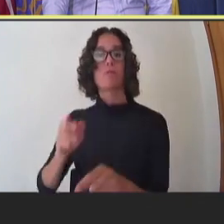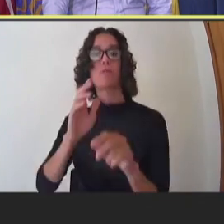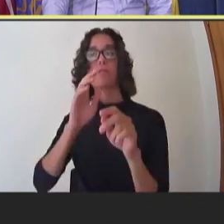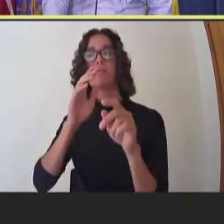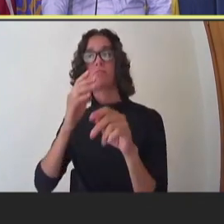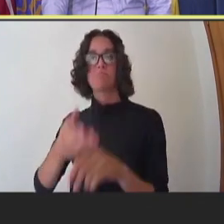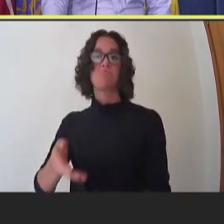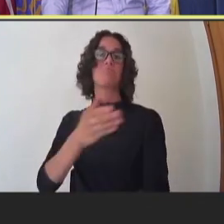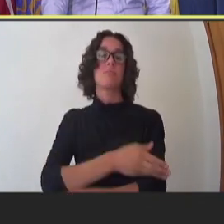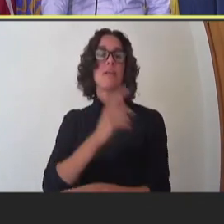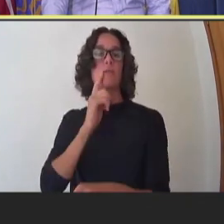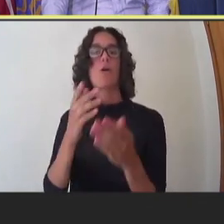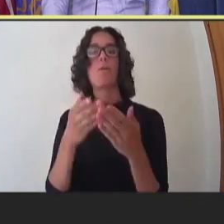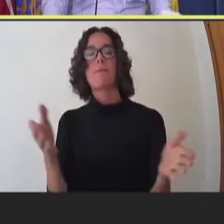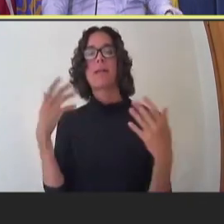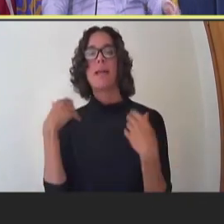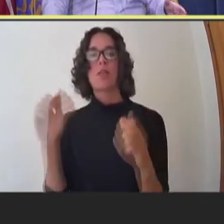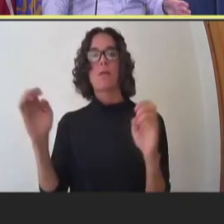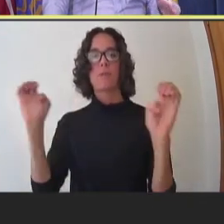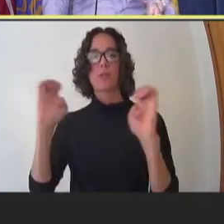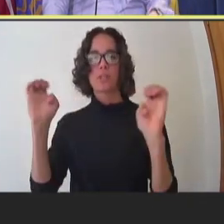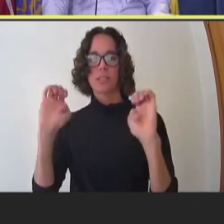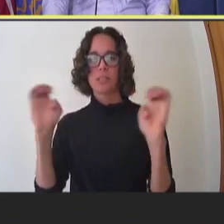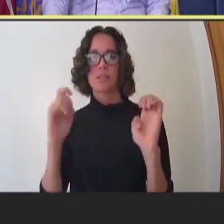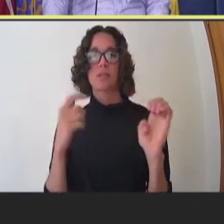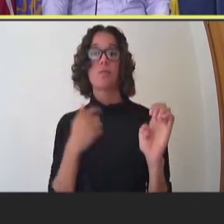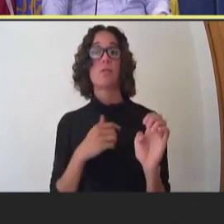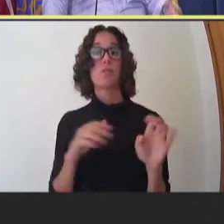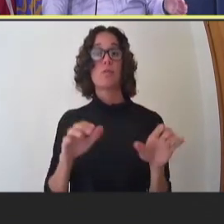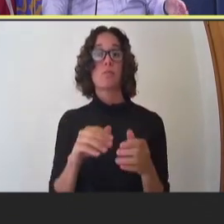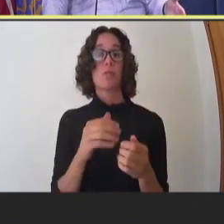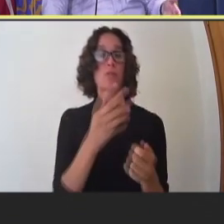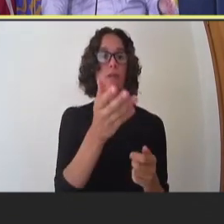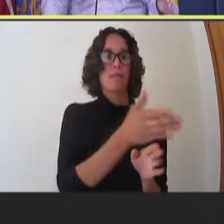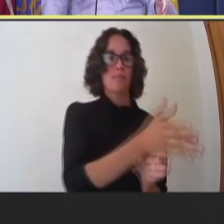And CFA is here to do that across three main functional areas that we call predict, inform,